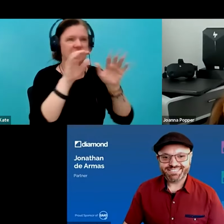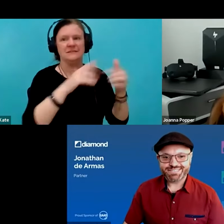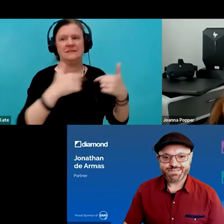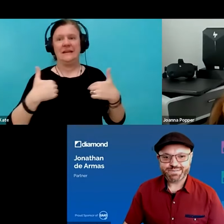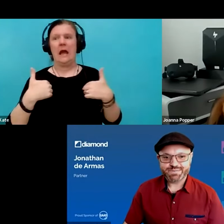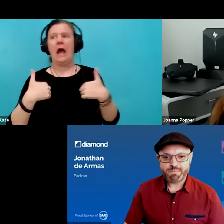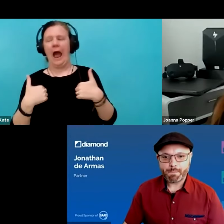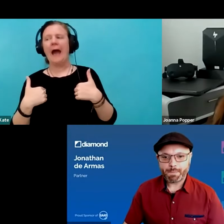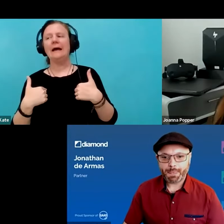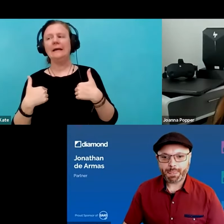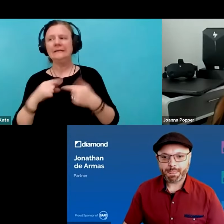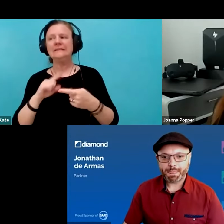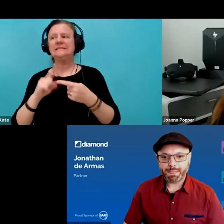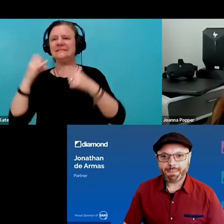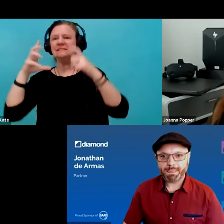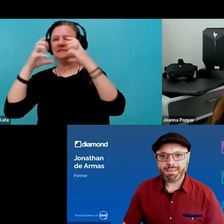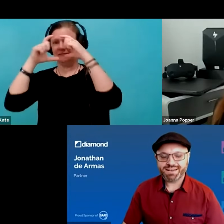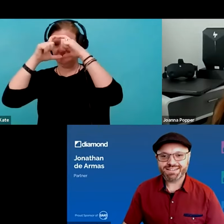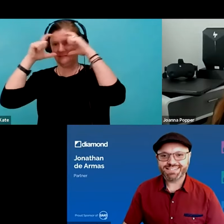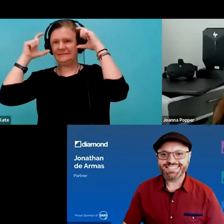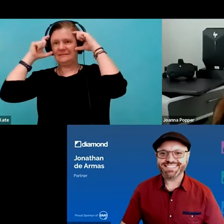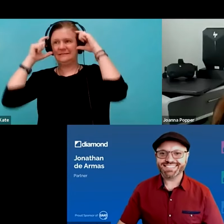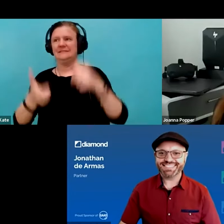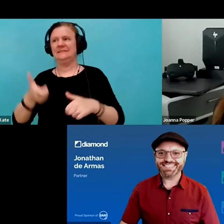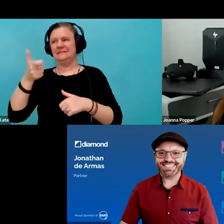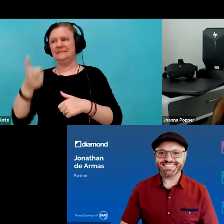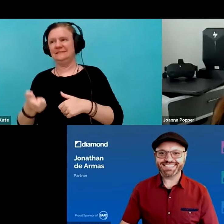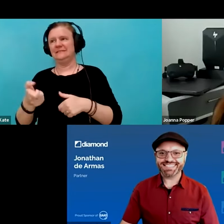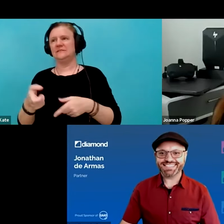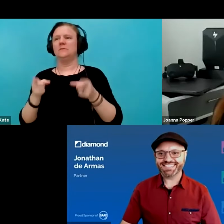the one that when I put on my Oculus was always goes into stationary mode.